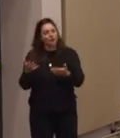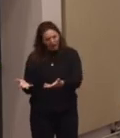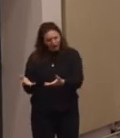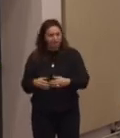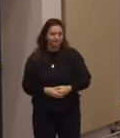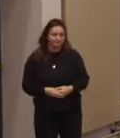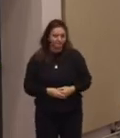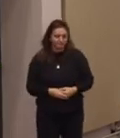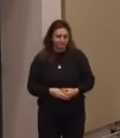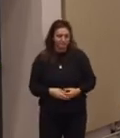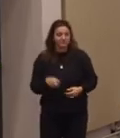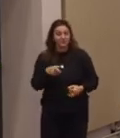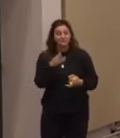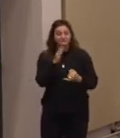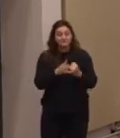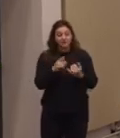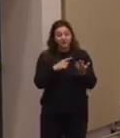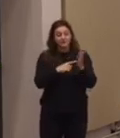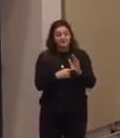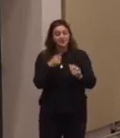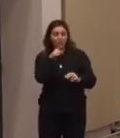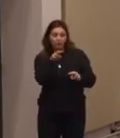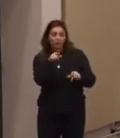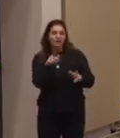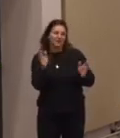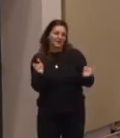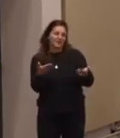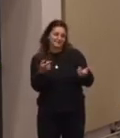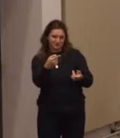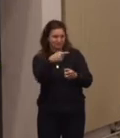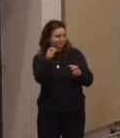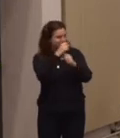simple concept, and this relates to physical accessibility. So the image I have on the